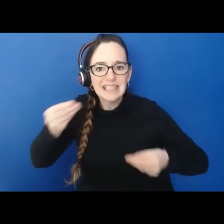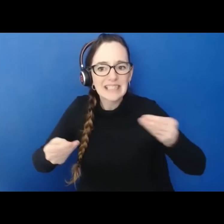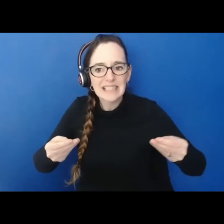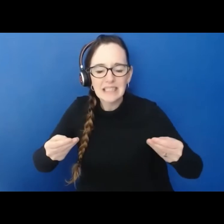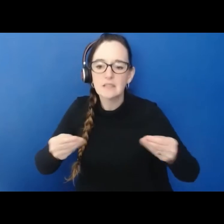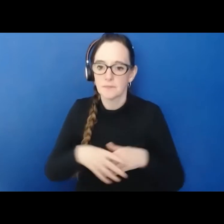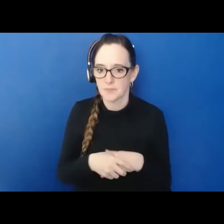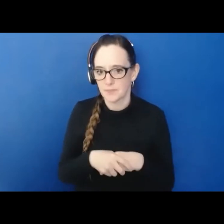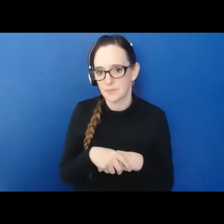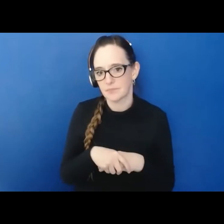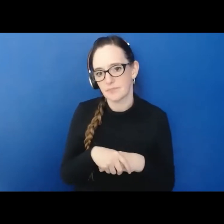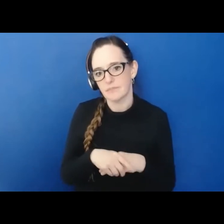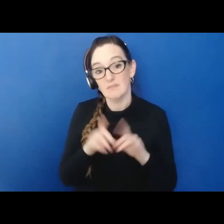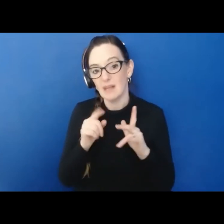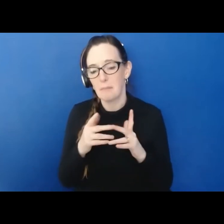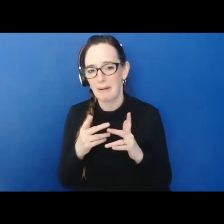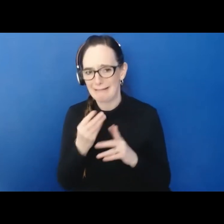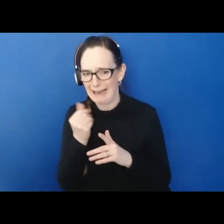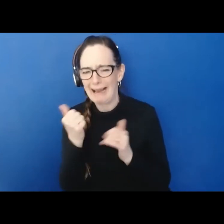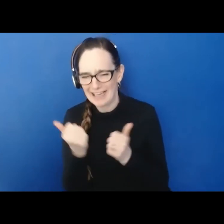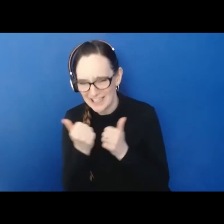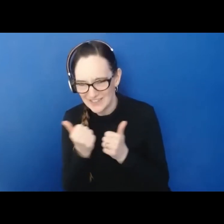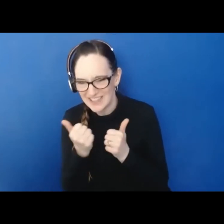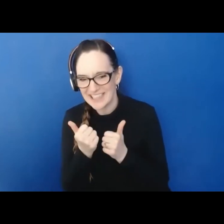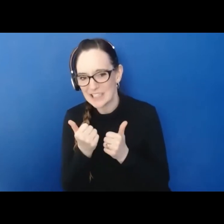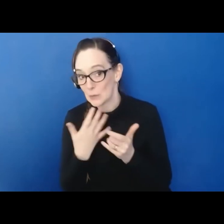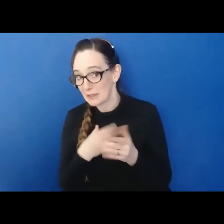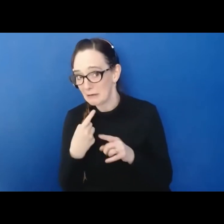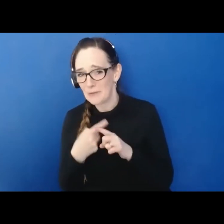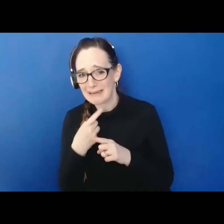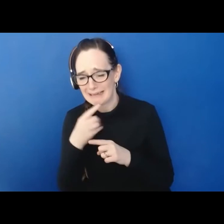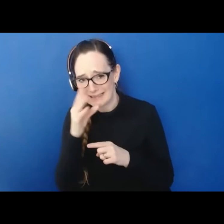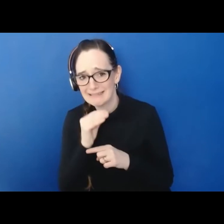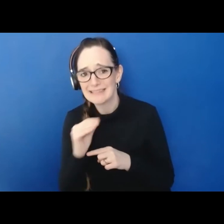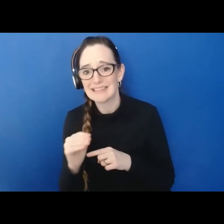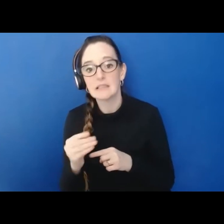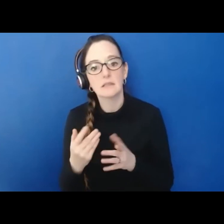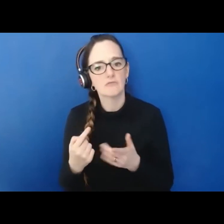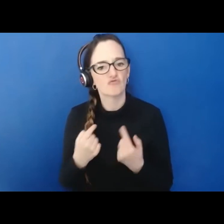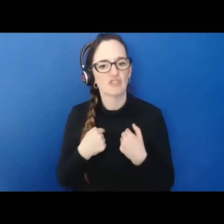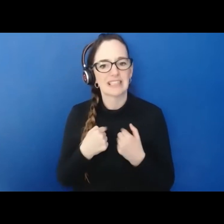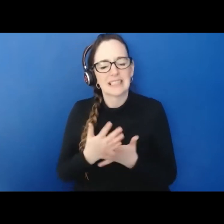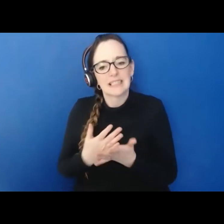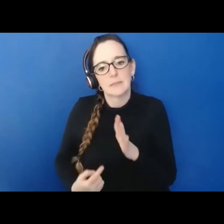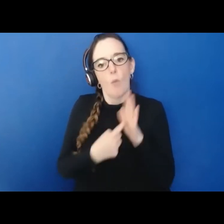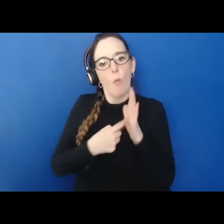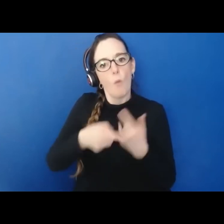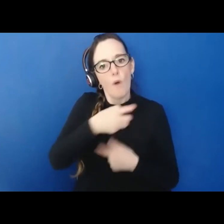I just want to finish up by quickly saying that what s really been important for us,